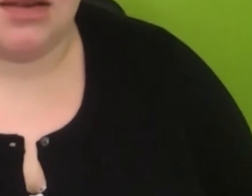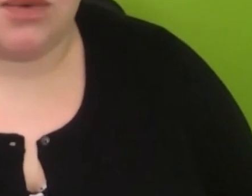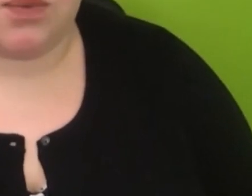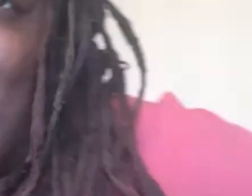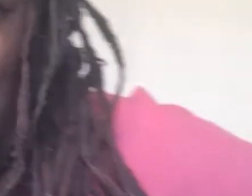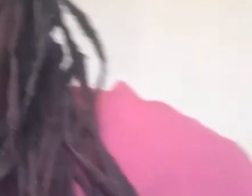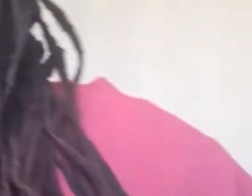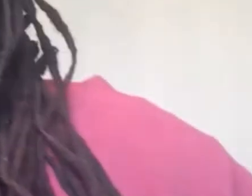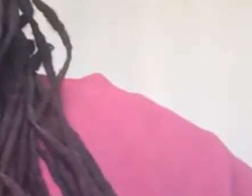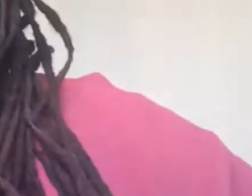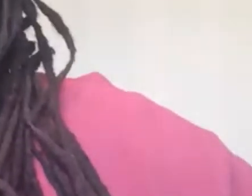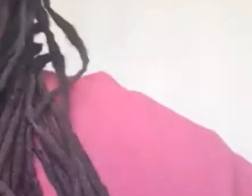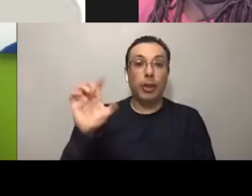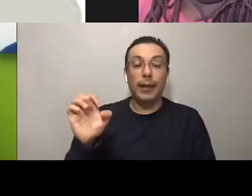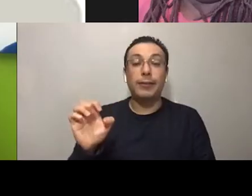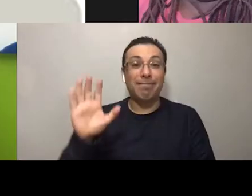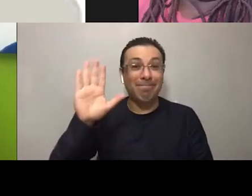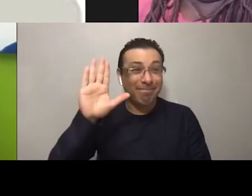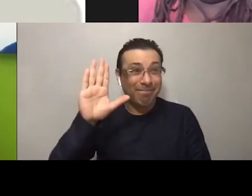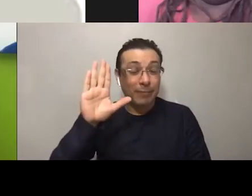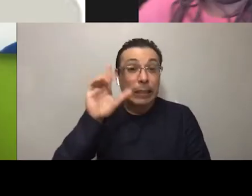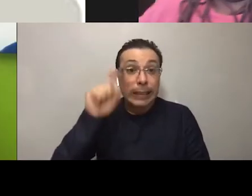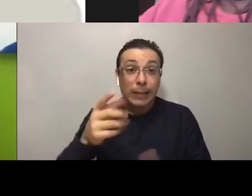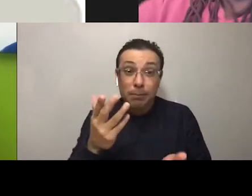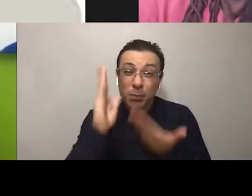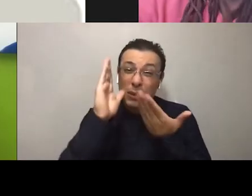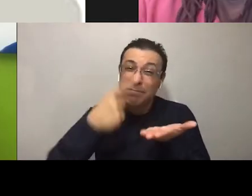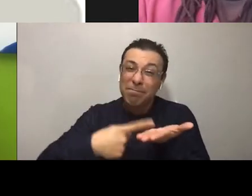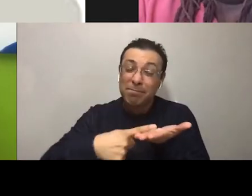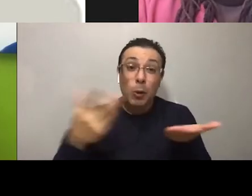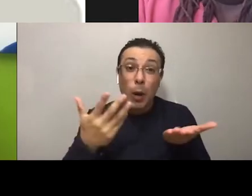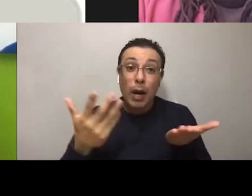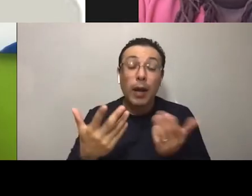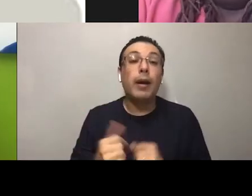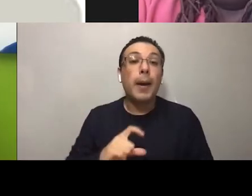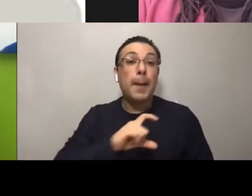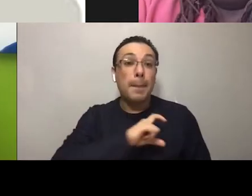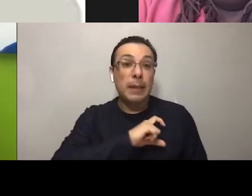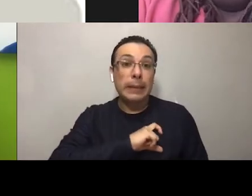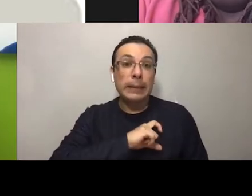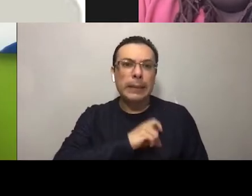Which is one of the primary issues of 2020 and in this election and should be, quite frankly.